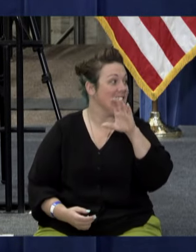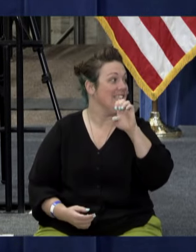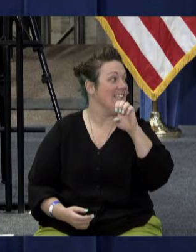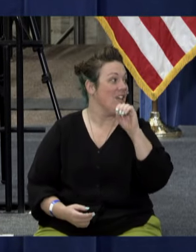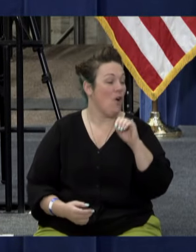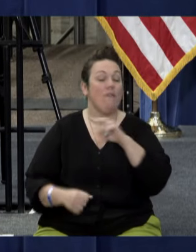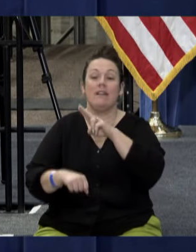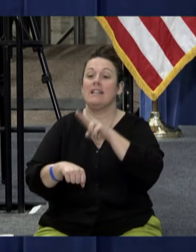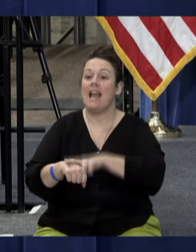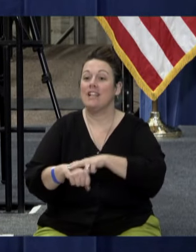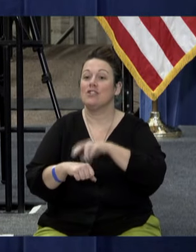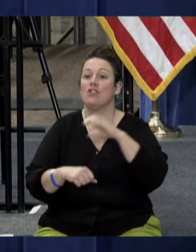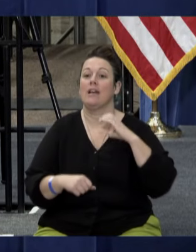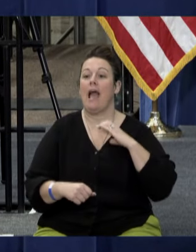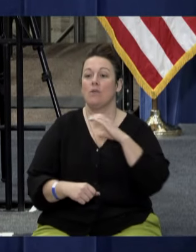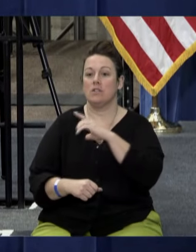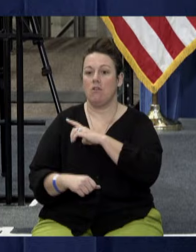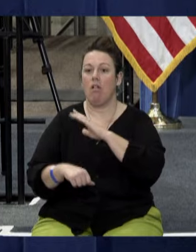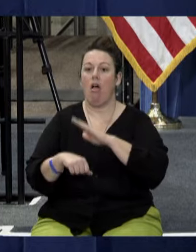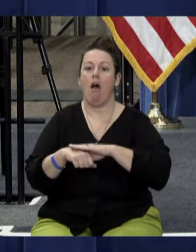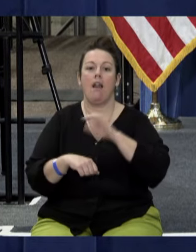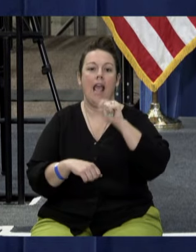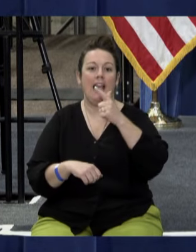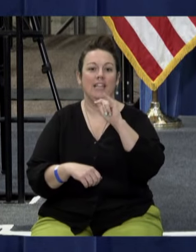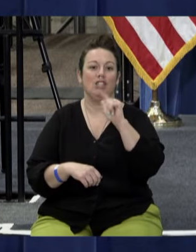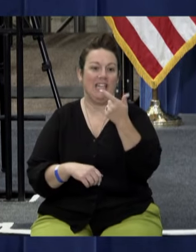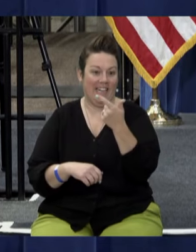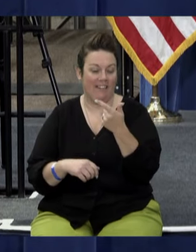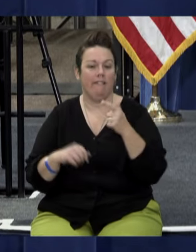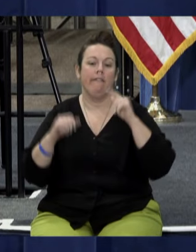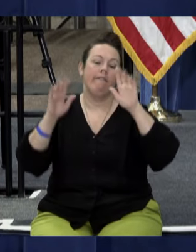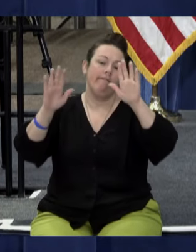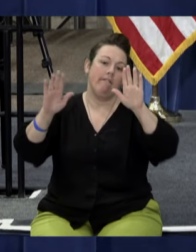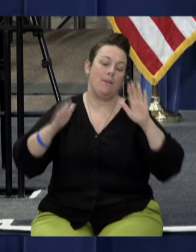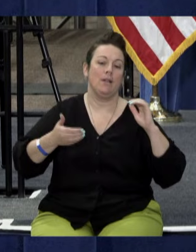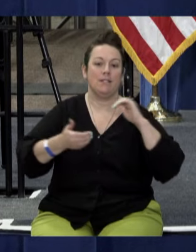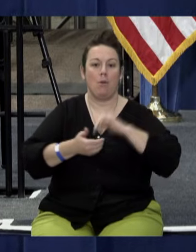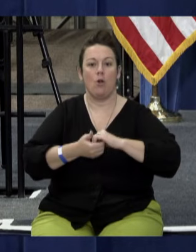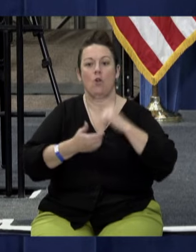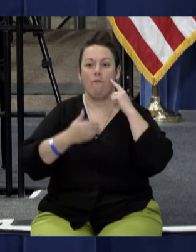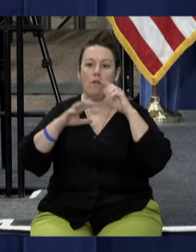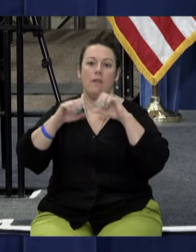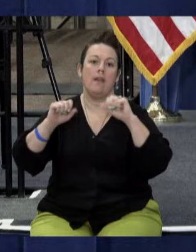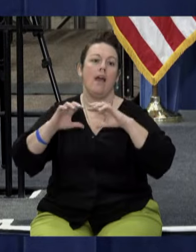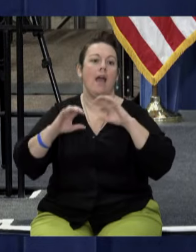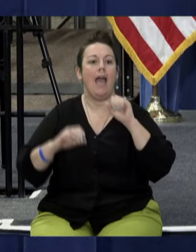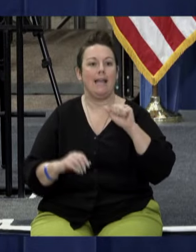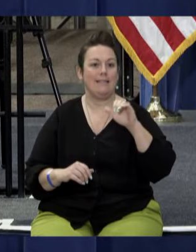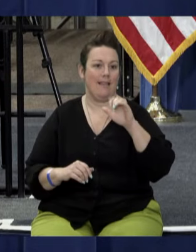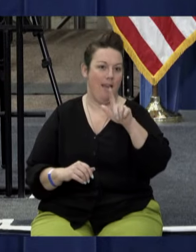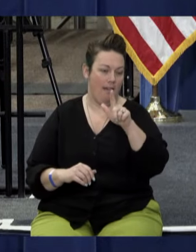on Aging, a fabulous partner to the Administration for Community Living. You will hear some other